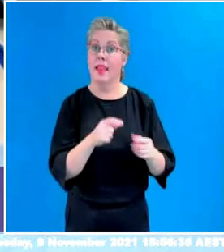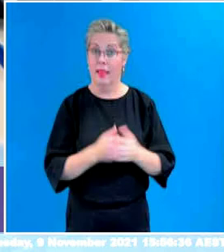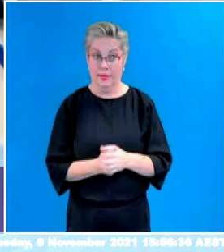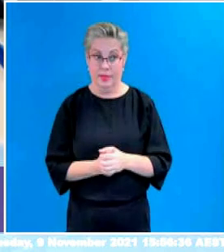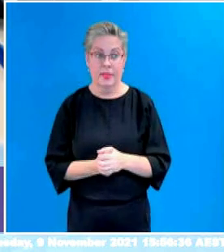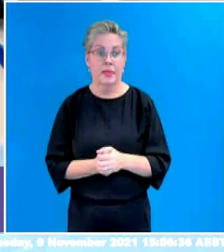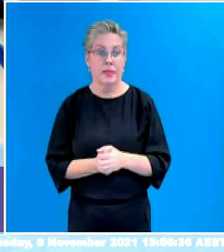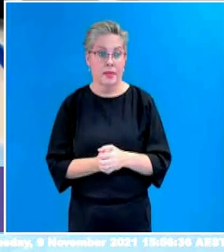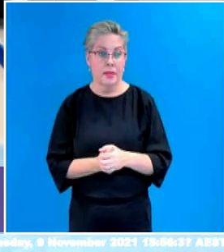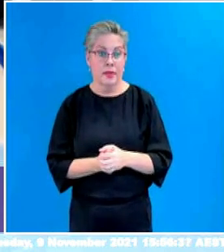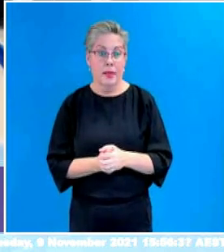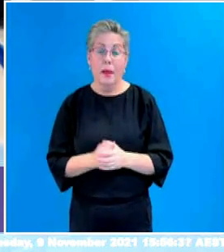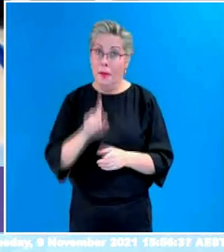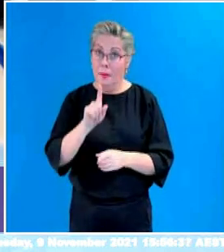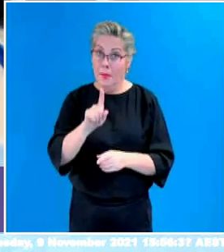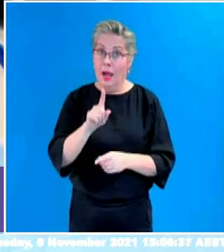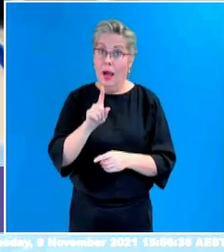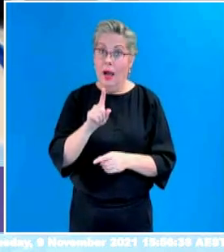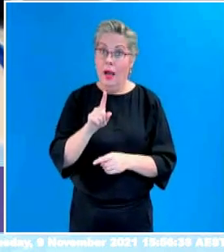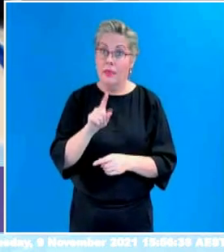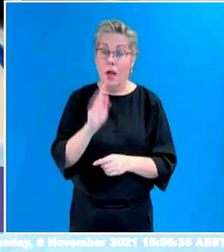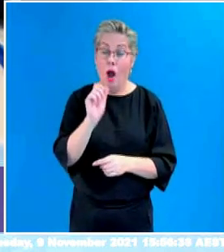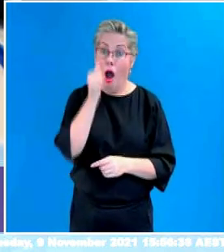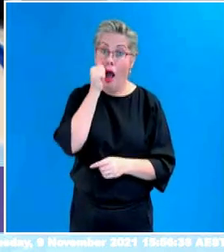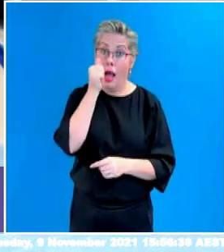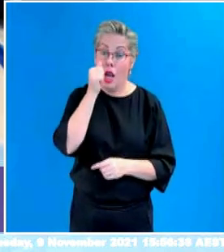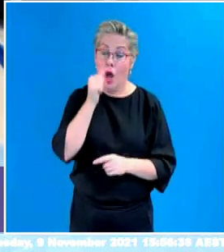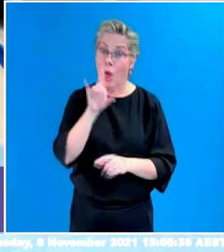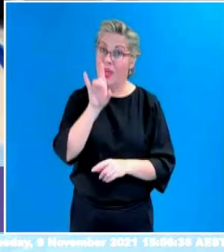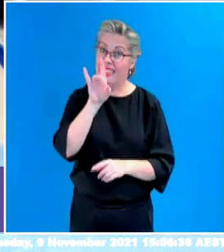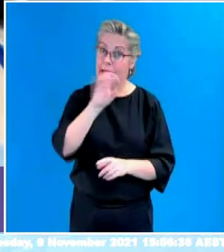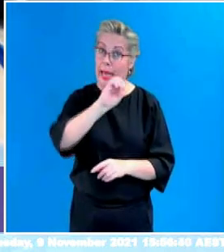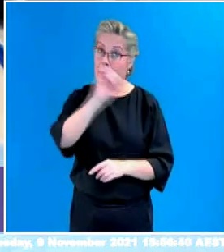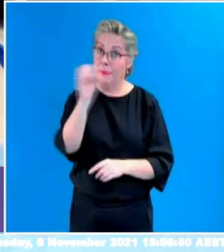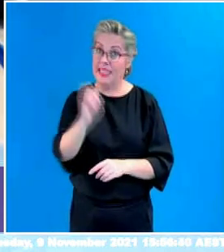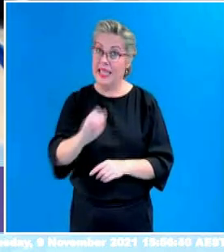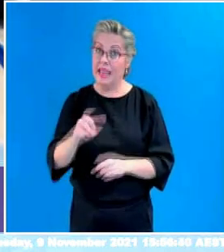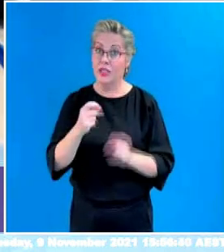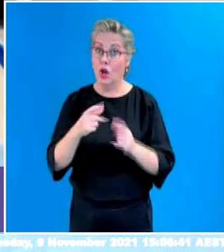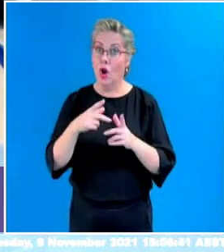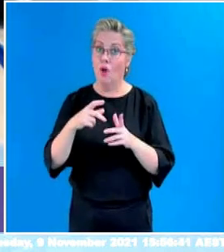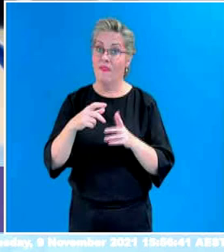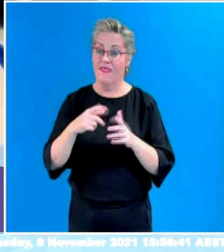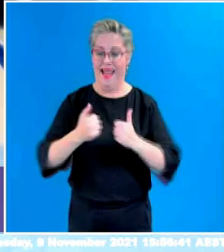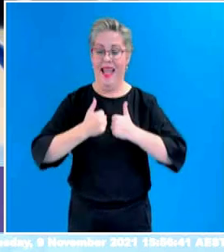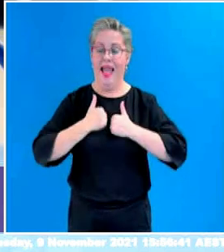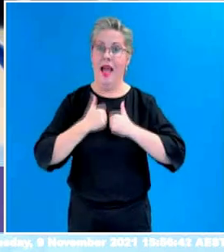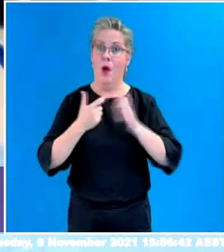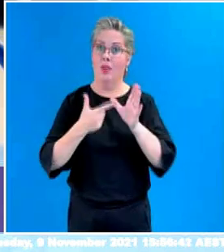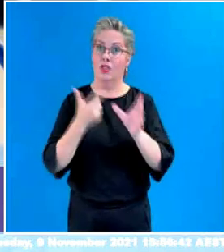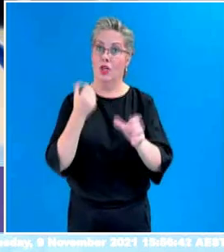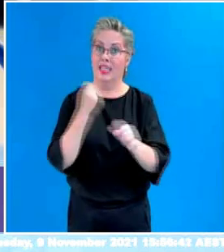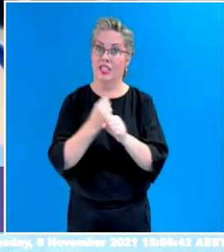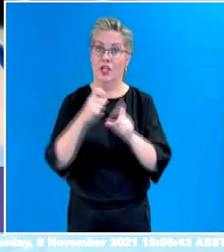is conducted every year, 10 per cent of the department identifies as having an ongoing disability and that's --- I'm sorry, Mr Walter.